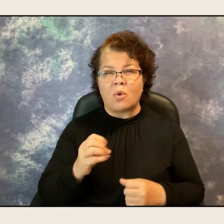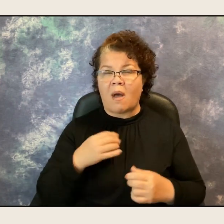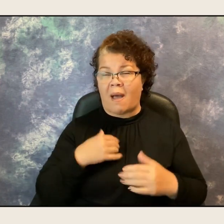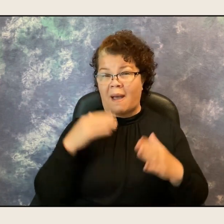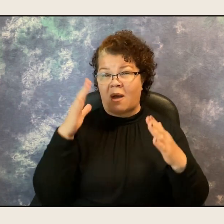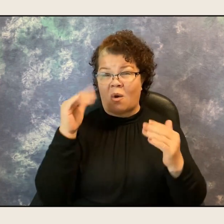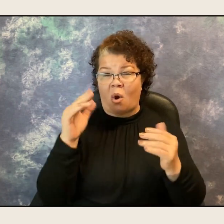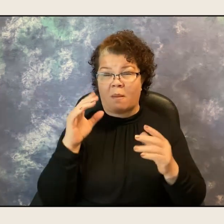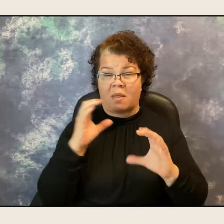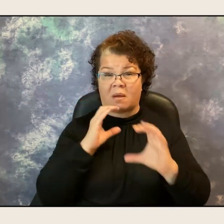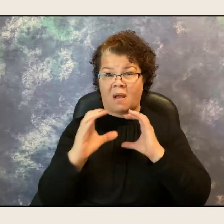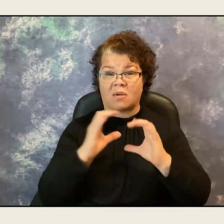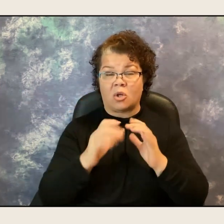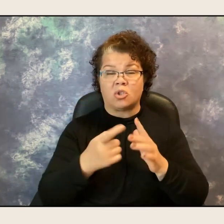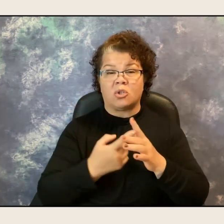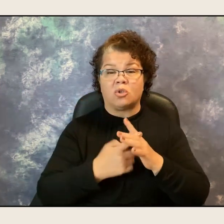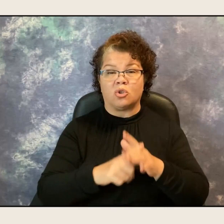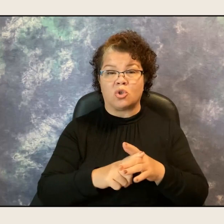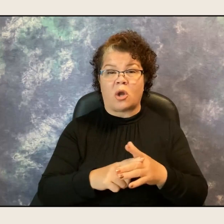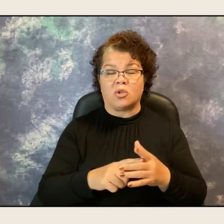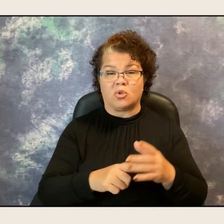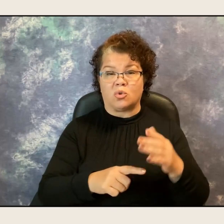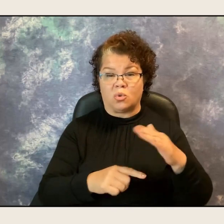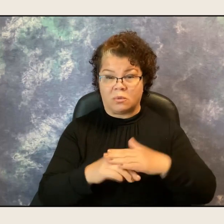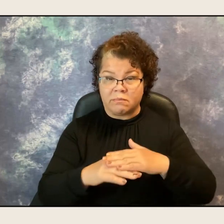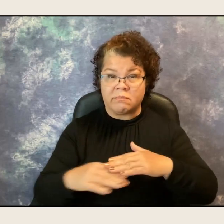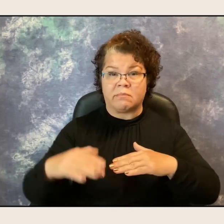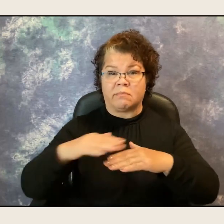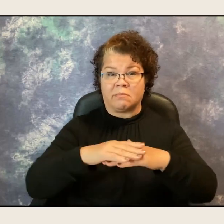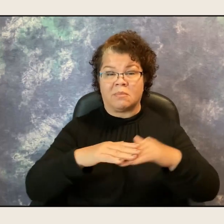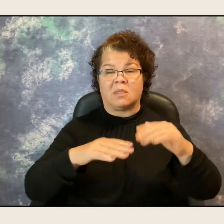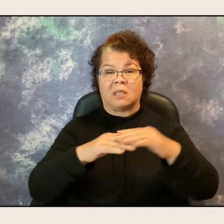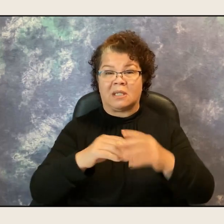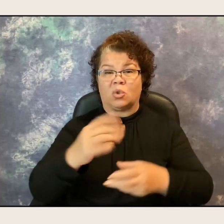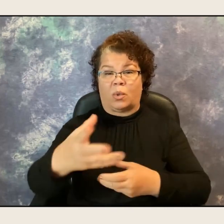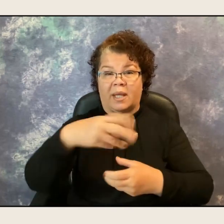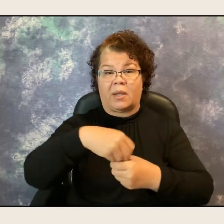in this really important intersection of ability